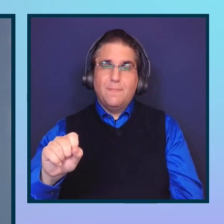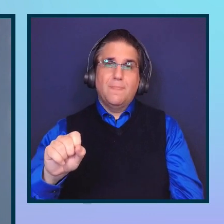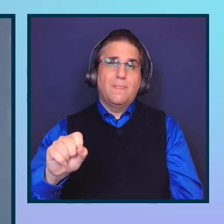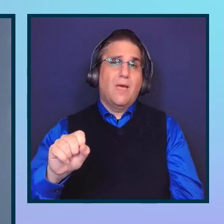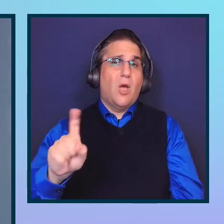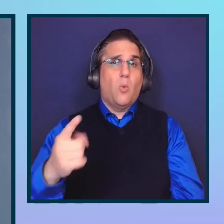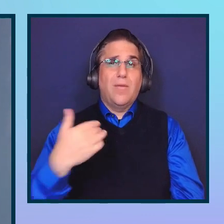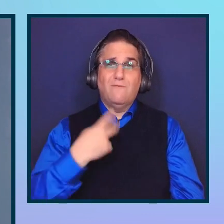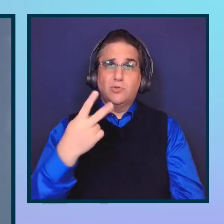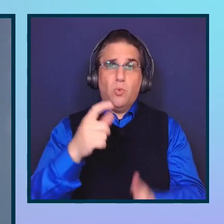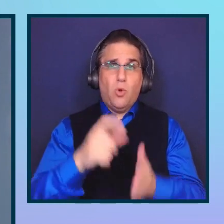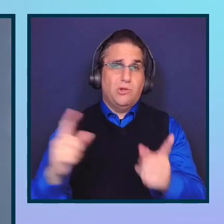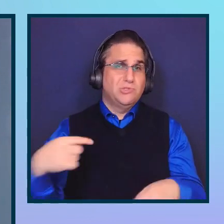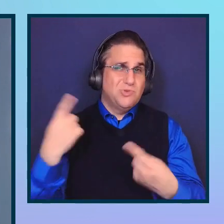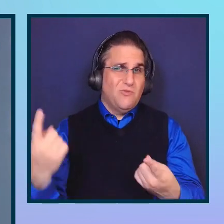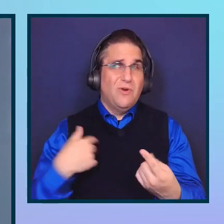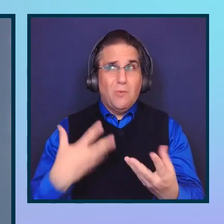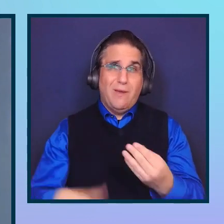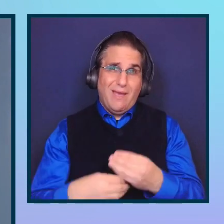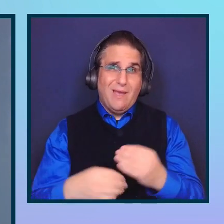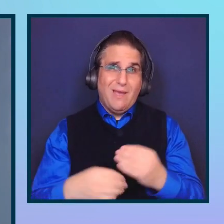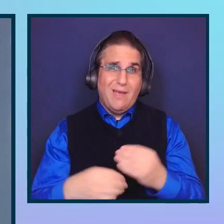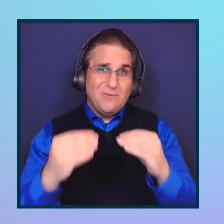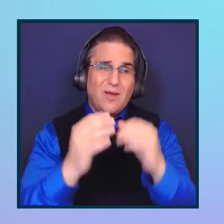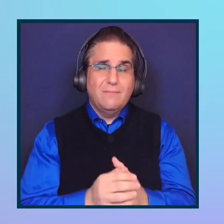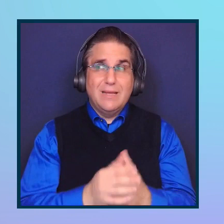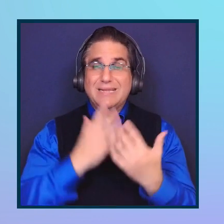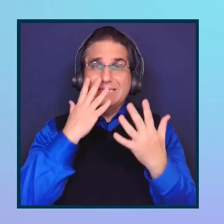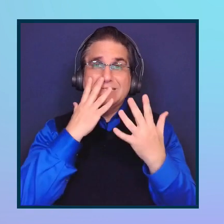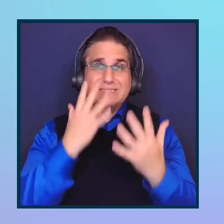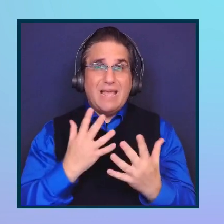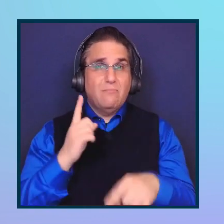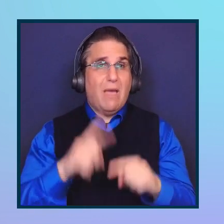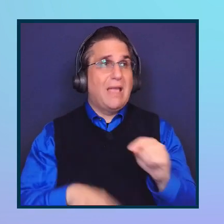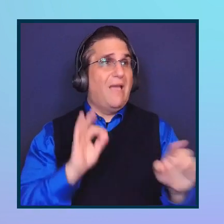Sorry, but I'm working on that. But yeah, sadly I have not been able to find like